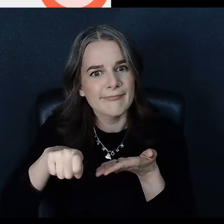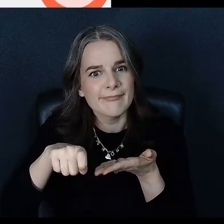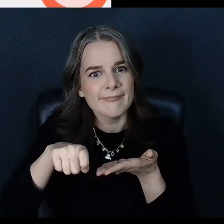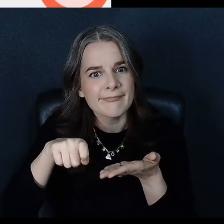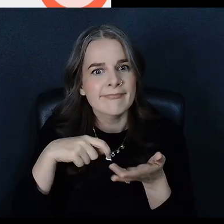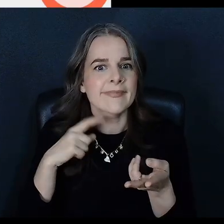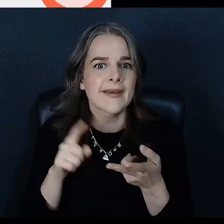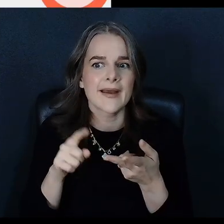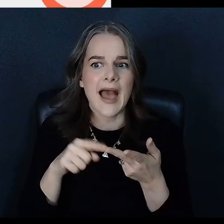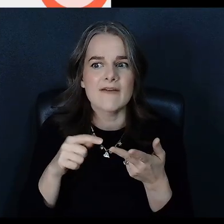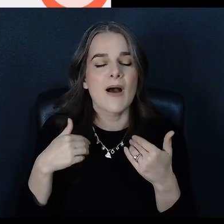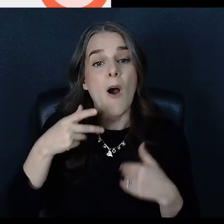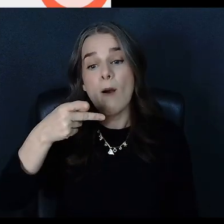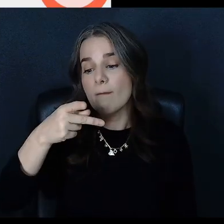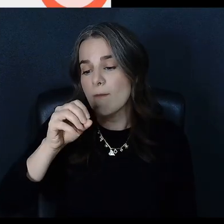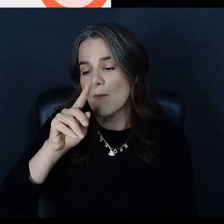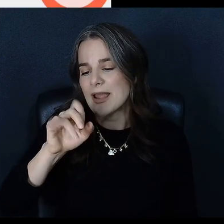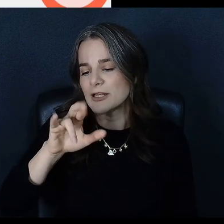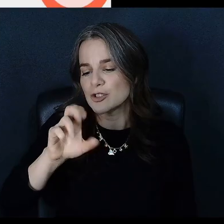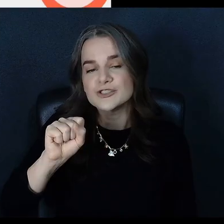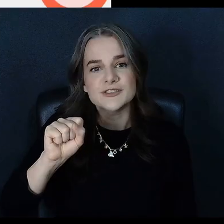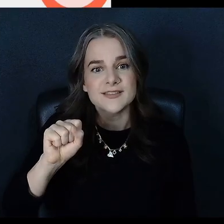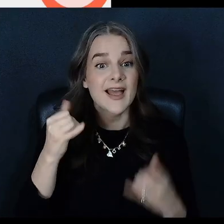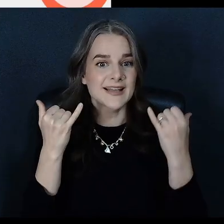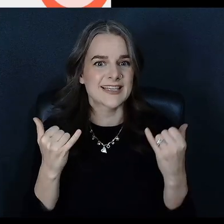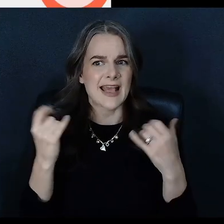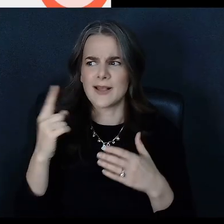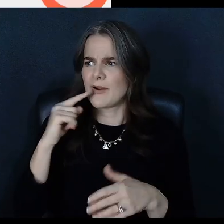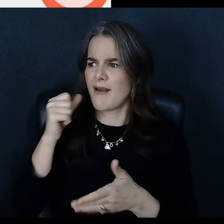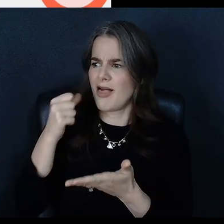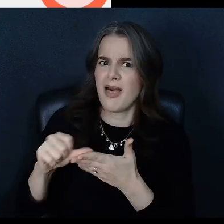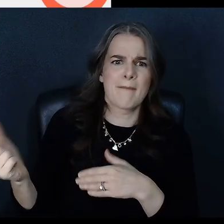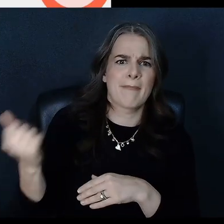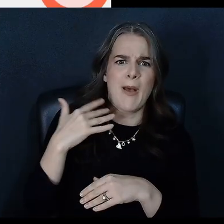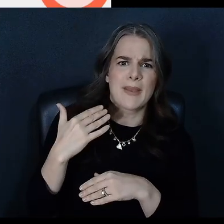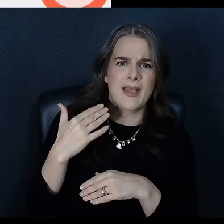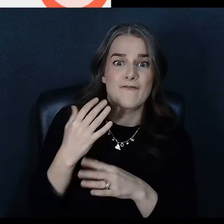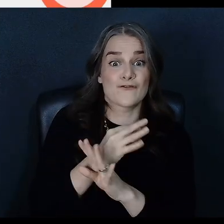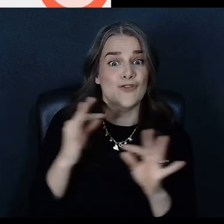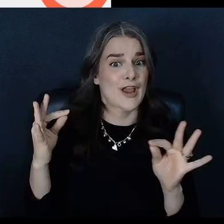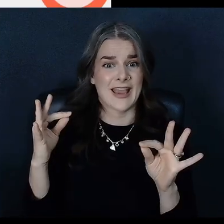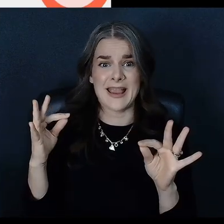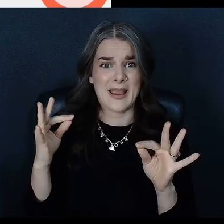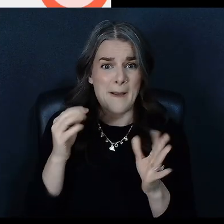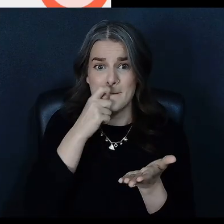I just got in the mail today a free random pen because they want me to buy a whole bunch of pens, and what's on the end of it but a stylus.